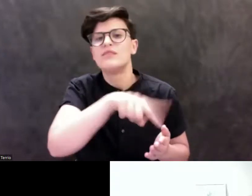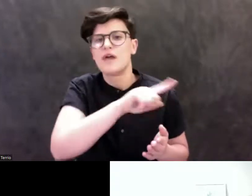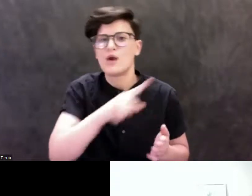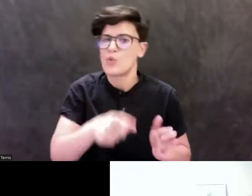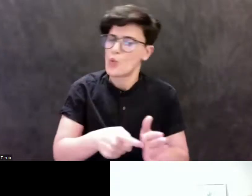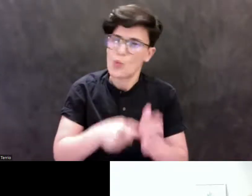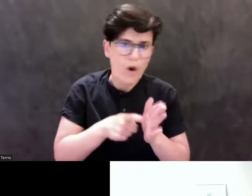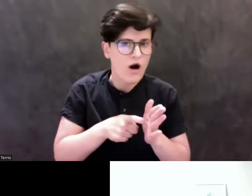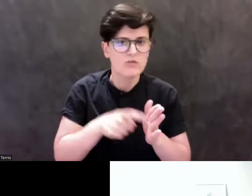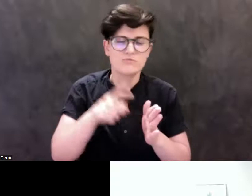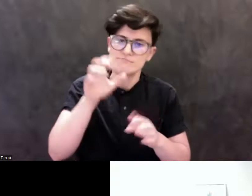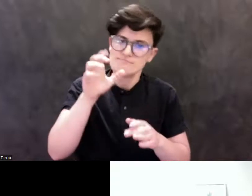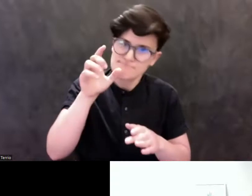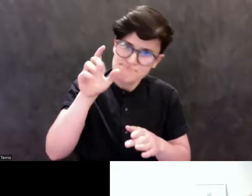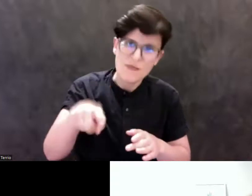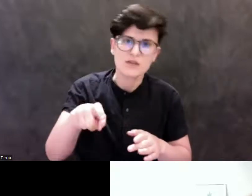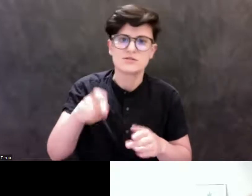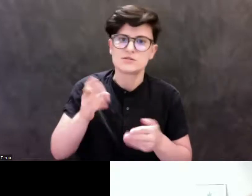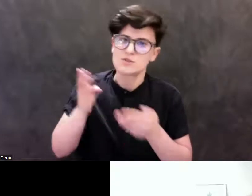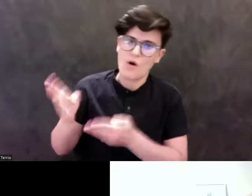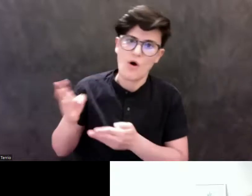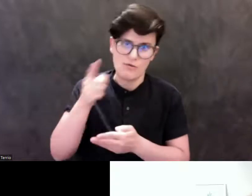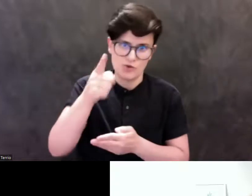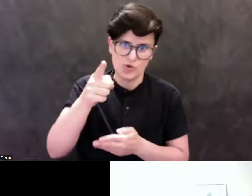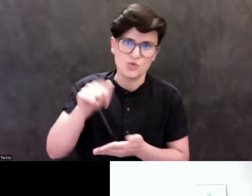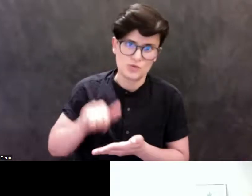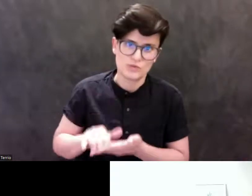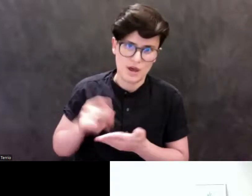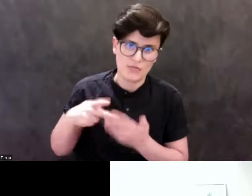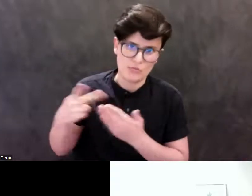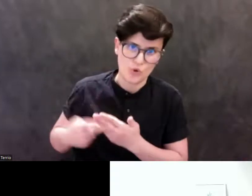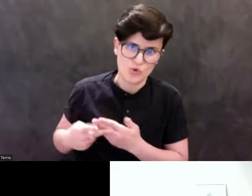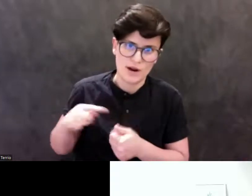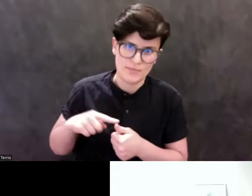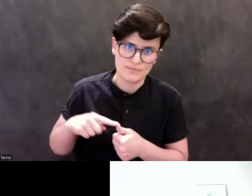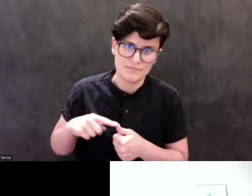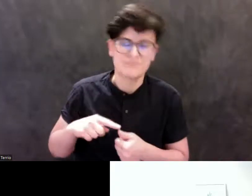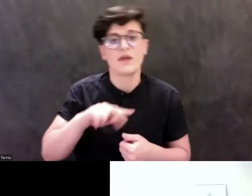program. There are the other programs and that's around lights.